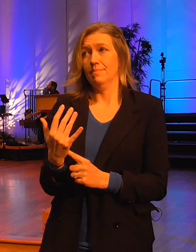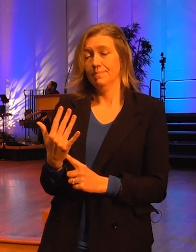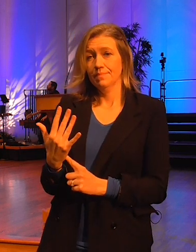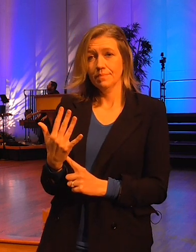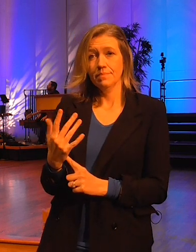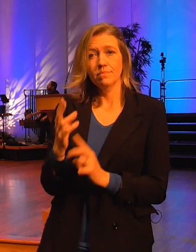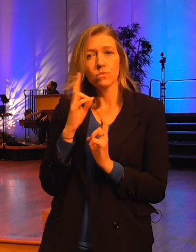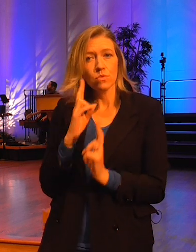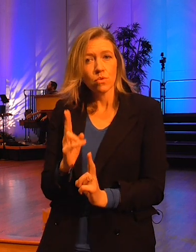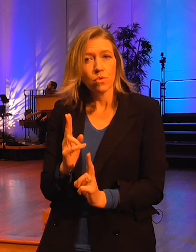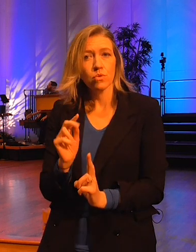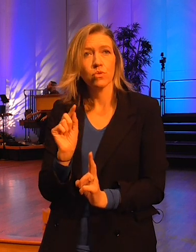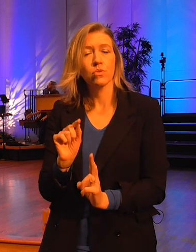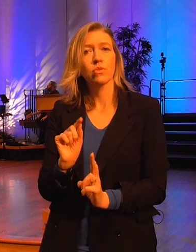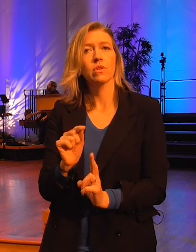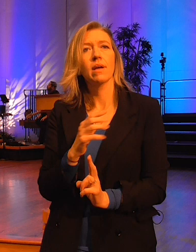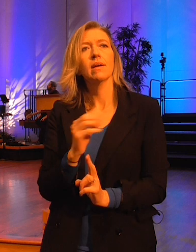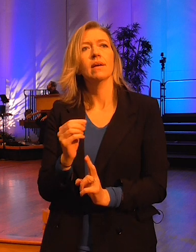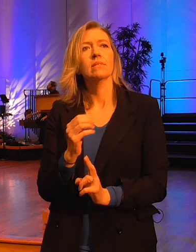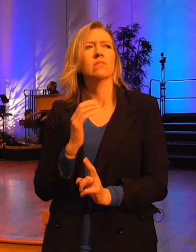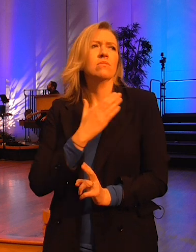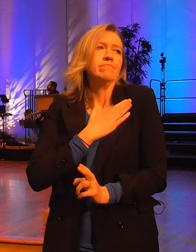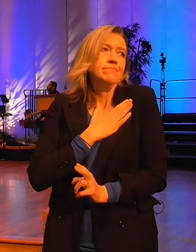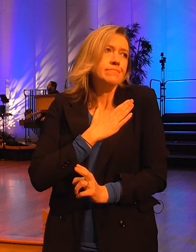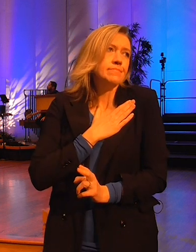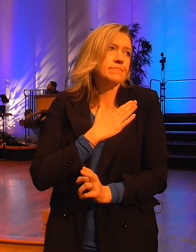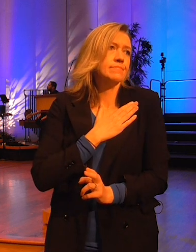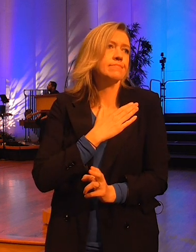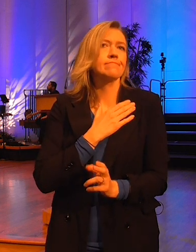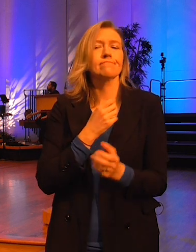and to bring our hearts to all those who love Nancy that they